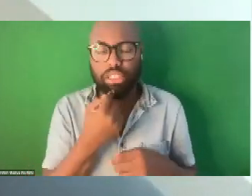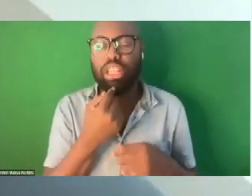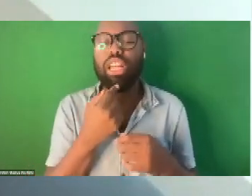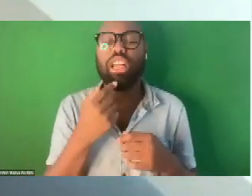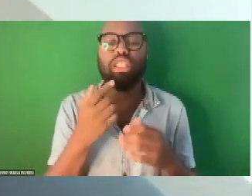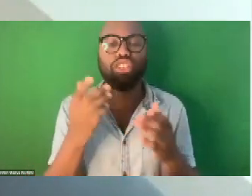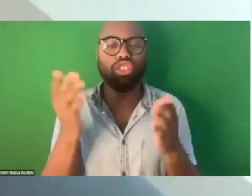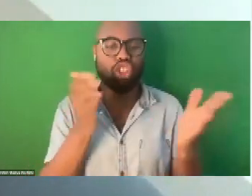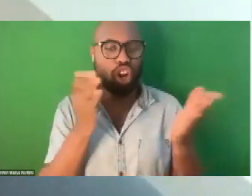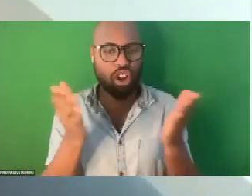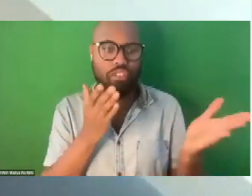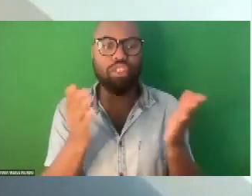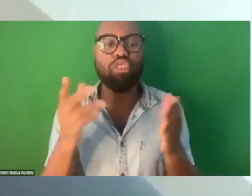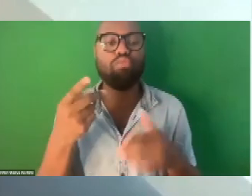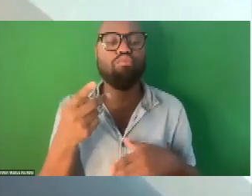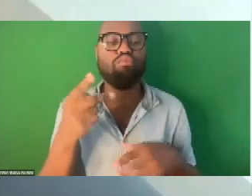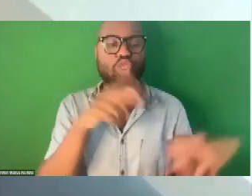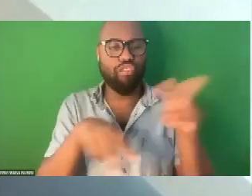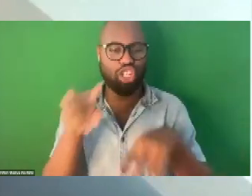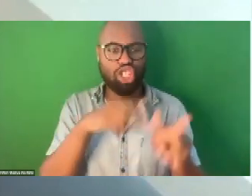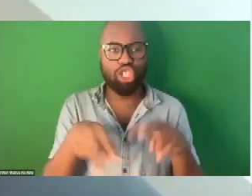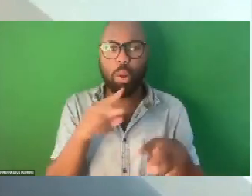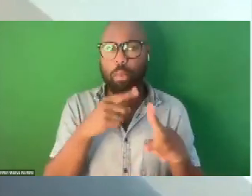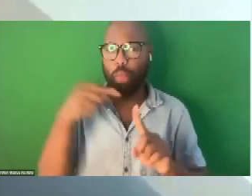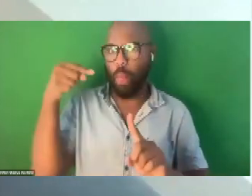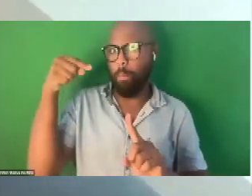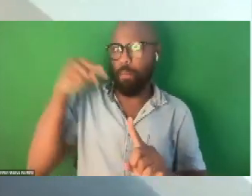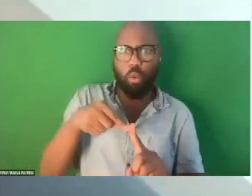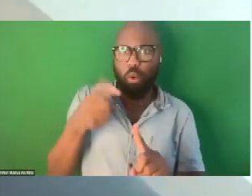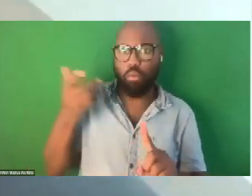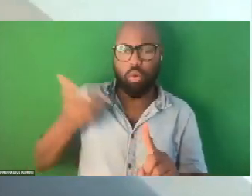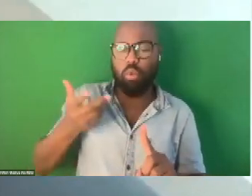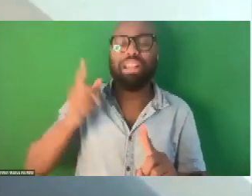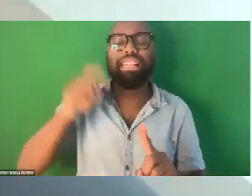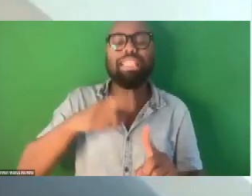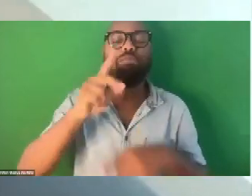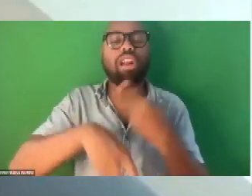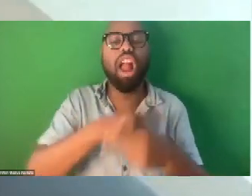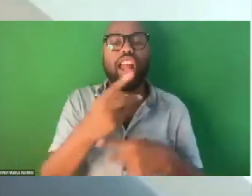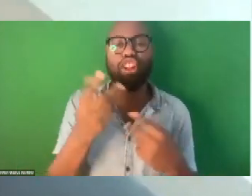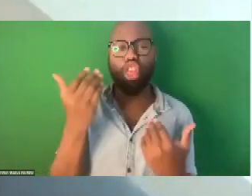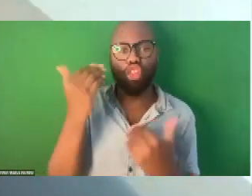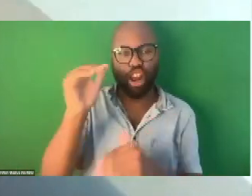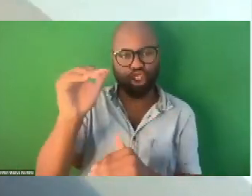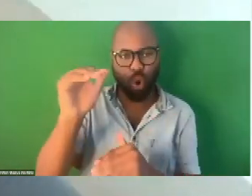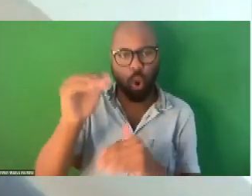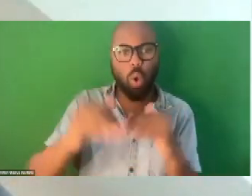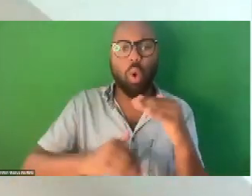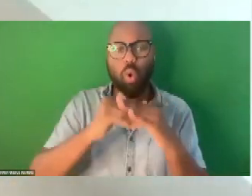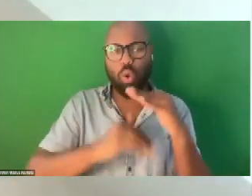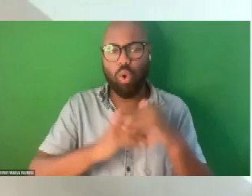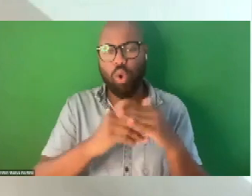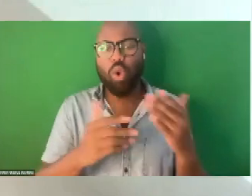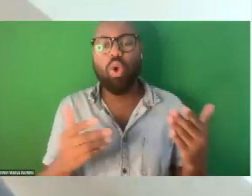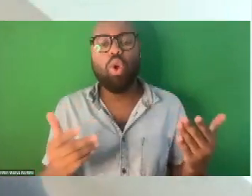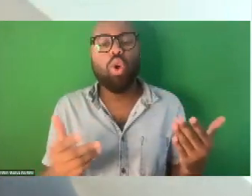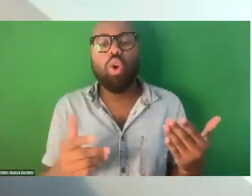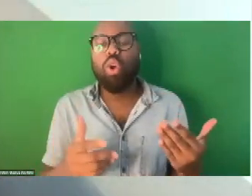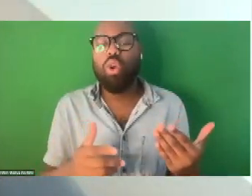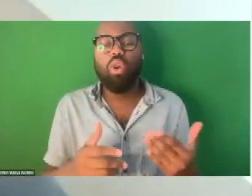is we do need some threshold, it's not unprecedented. CMS already applies essentially